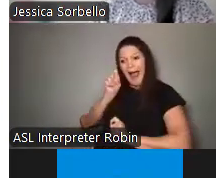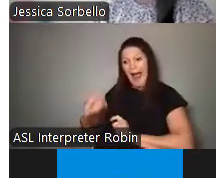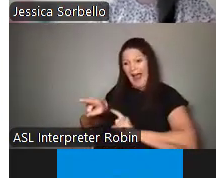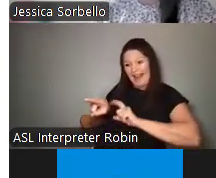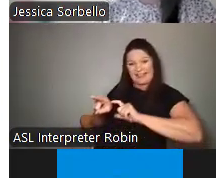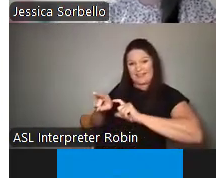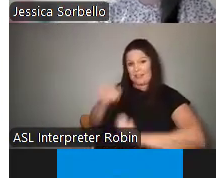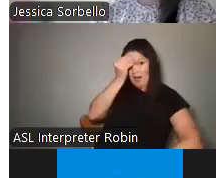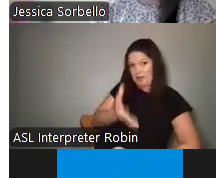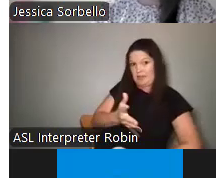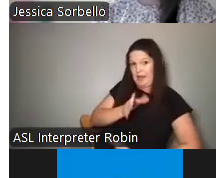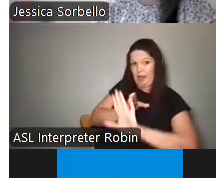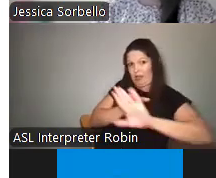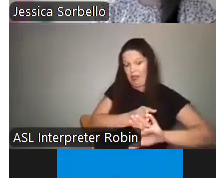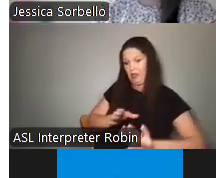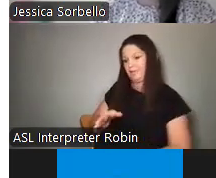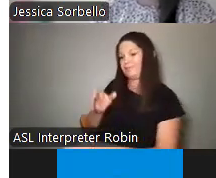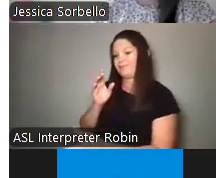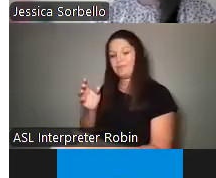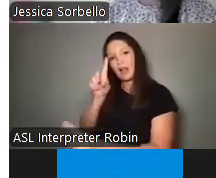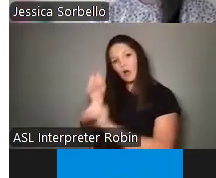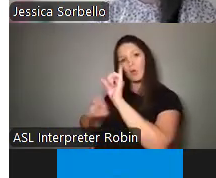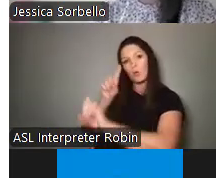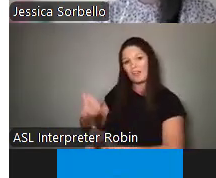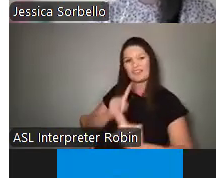How about the idea of a productive cough and she is